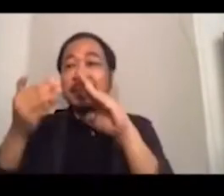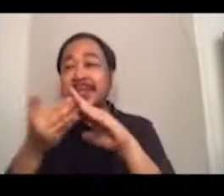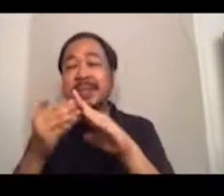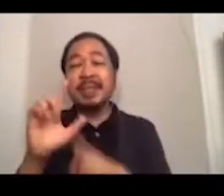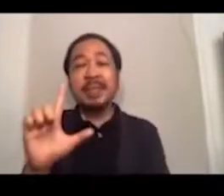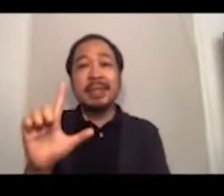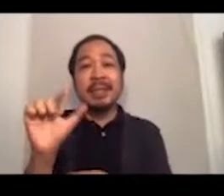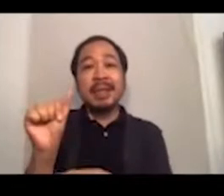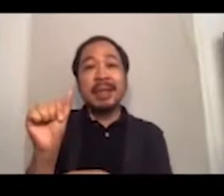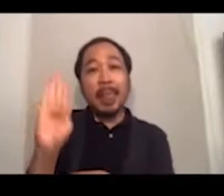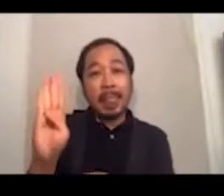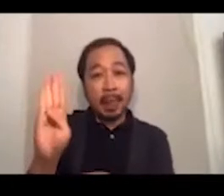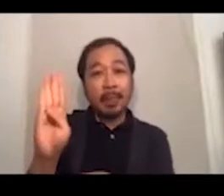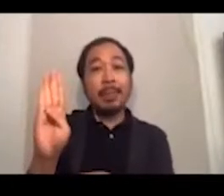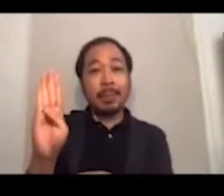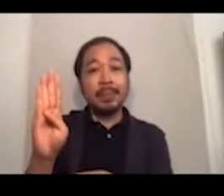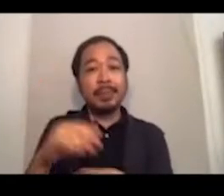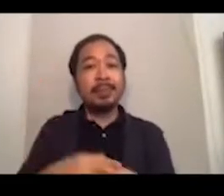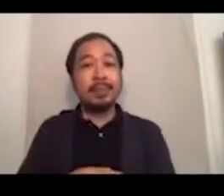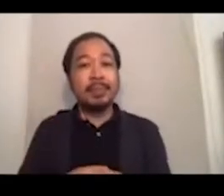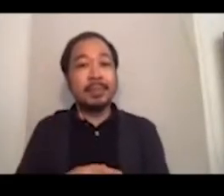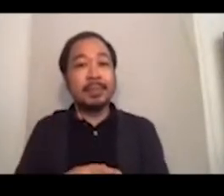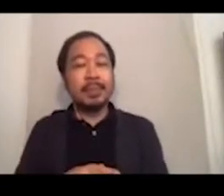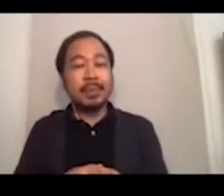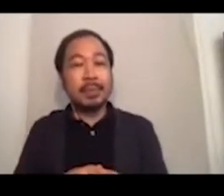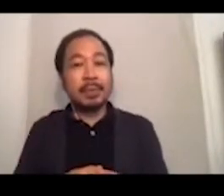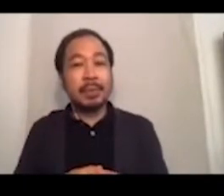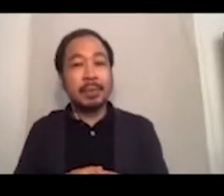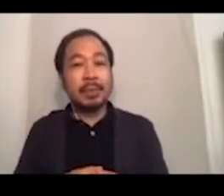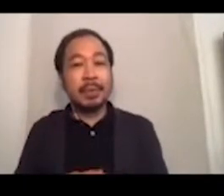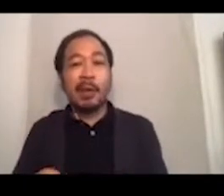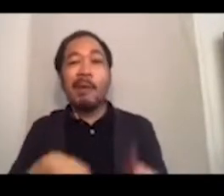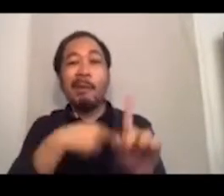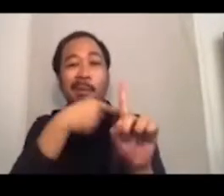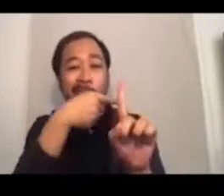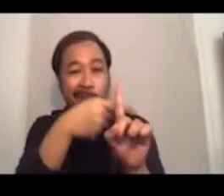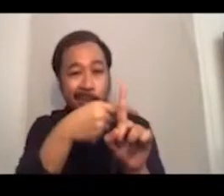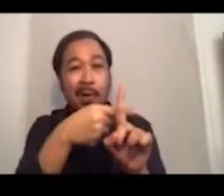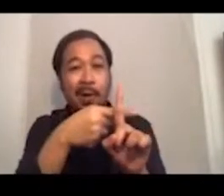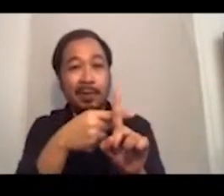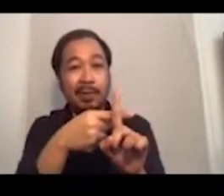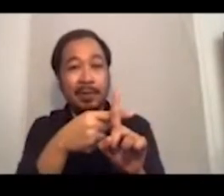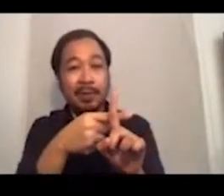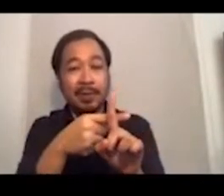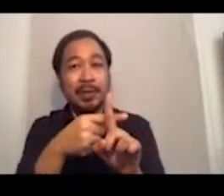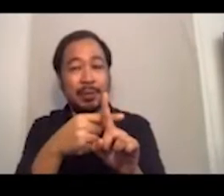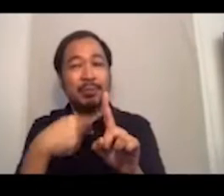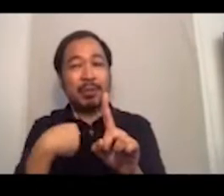implement and really think about how to advance the UN Convention